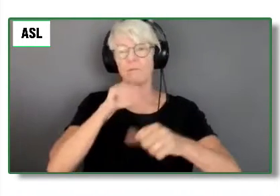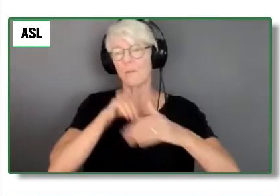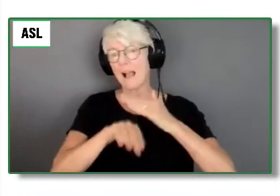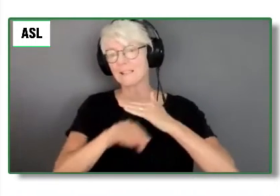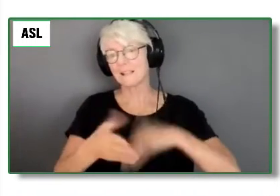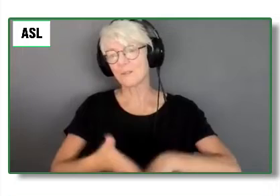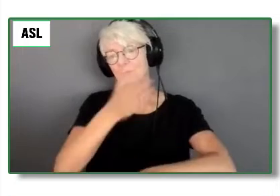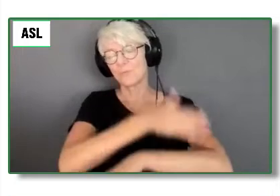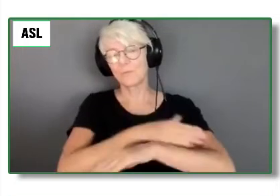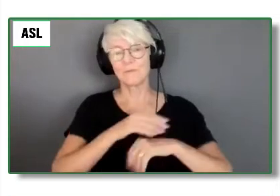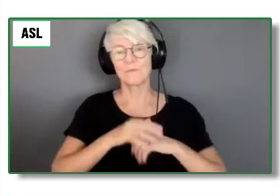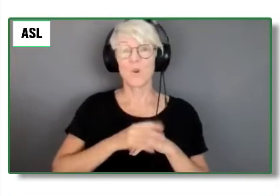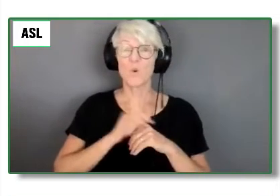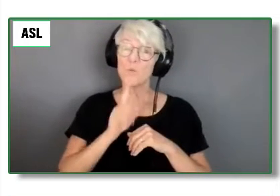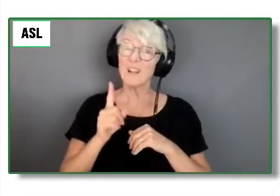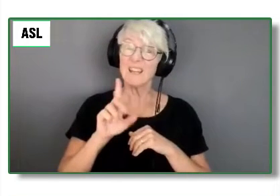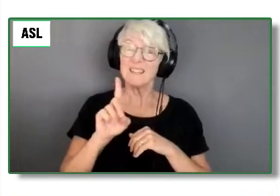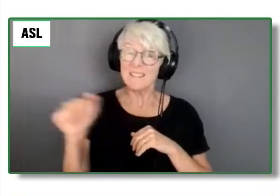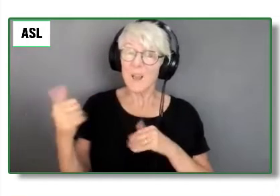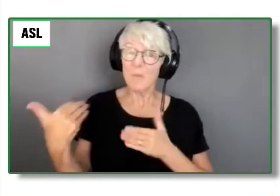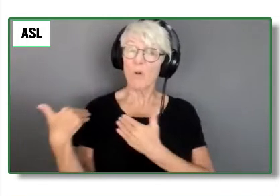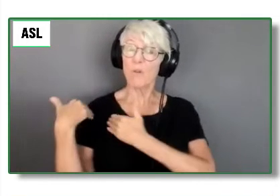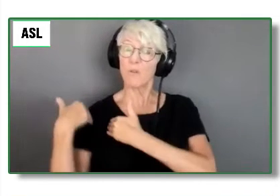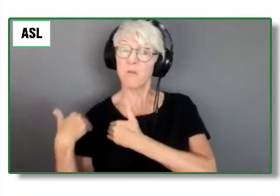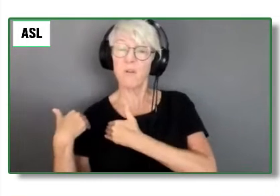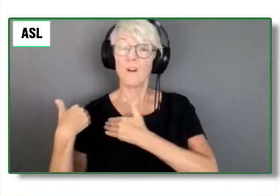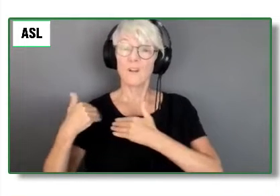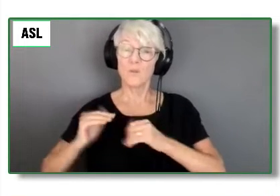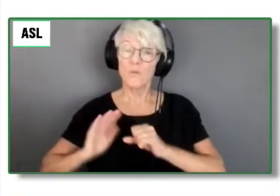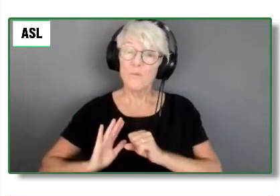people to shoulder the burden of enforcing our rights but I have found